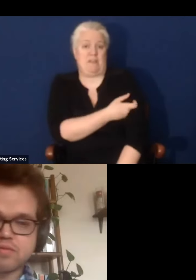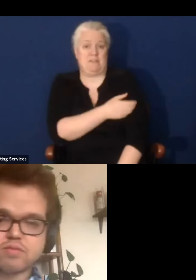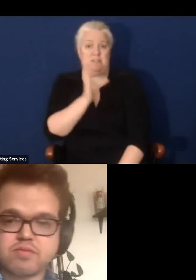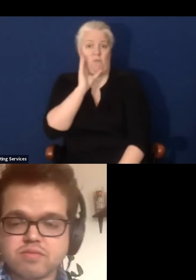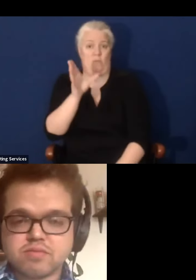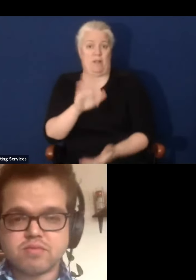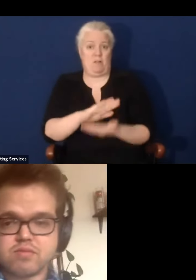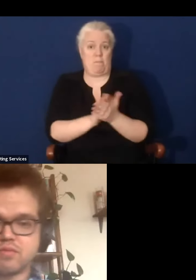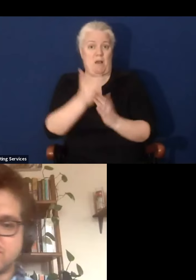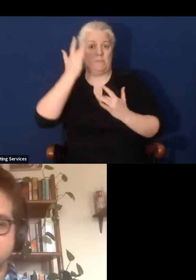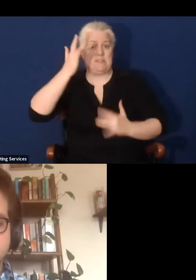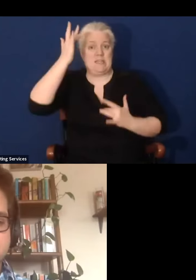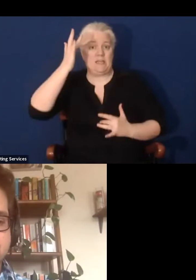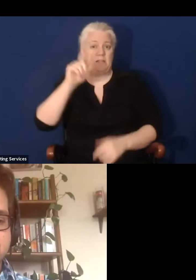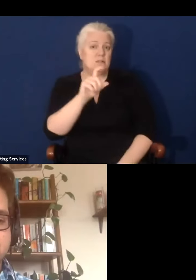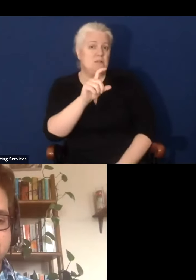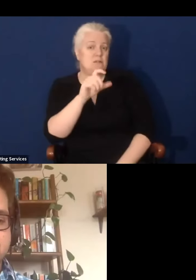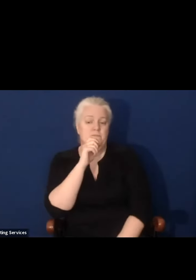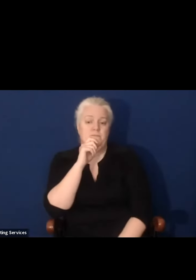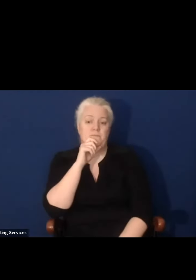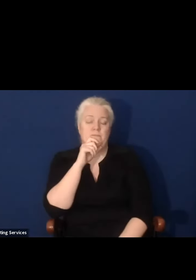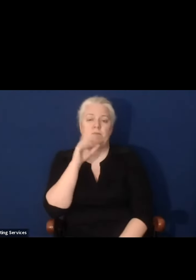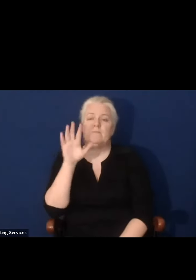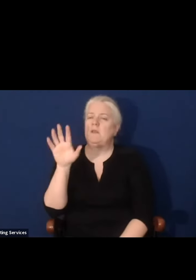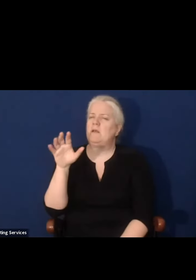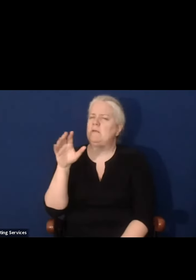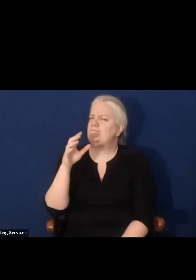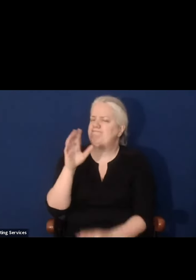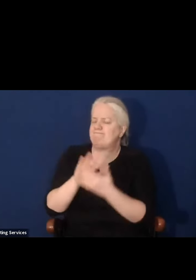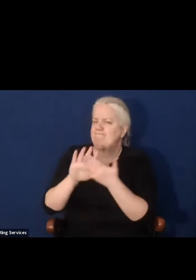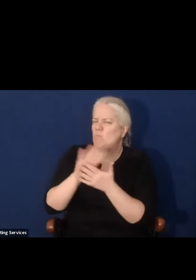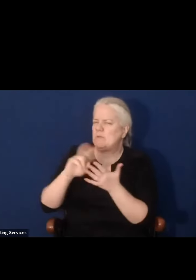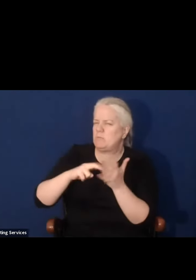Right. It will not let you register if you're younger than the age.